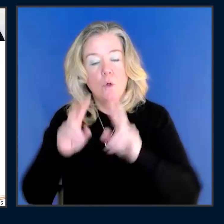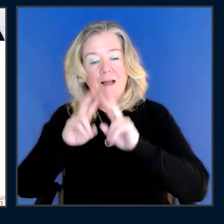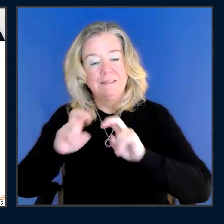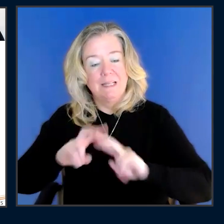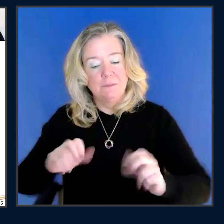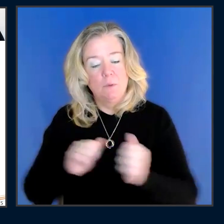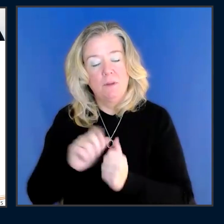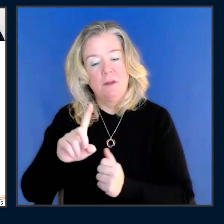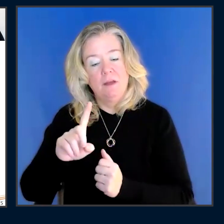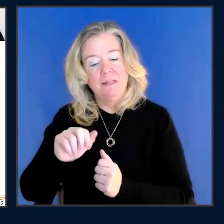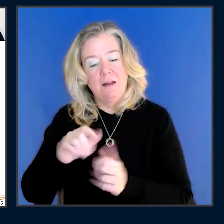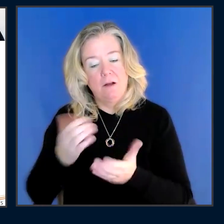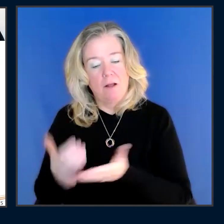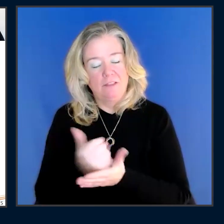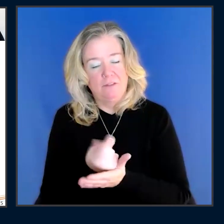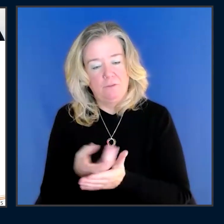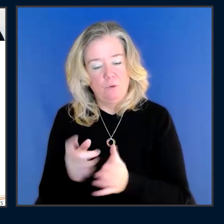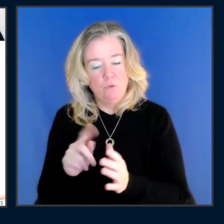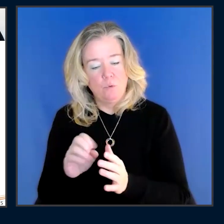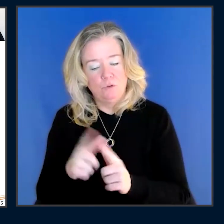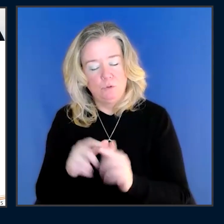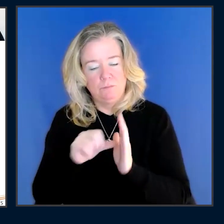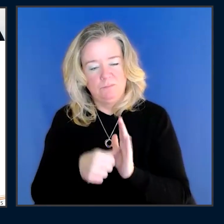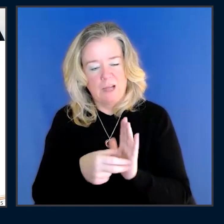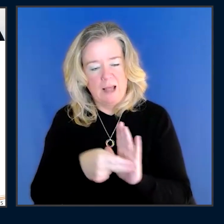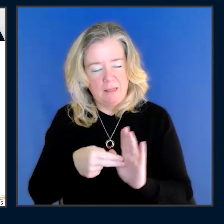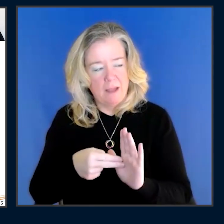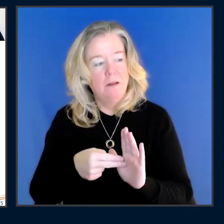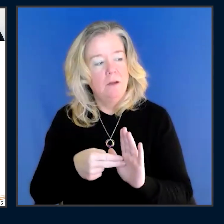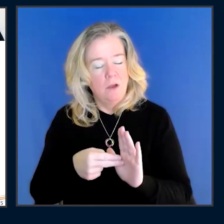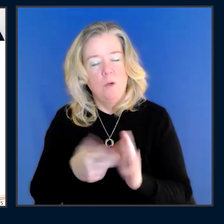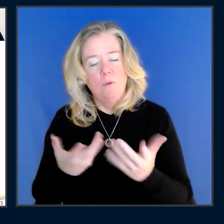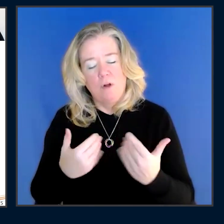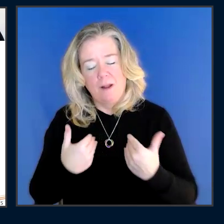Also through assessment and data collection, a couple tools that I wanted to highlight for you,